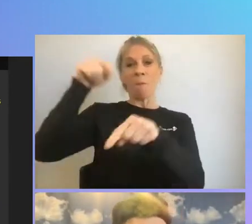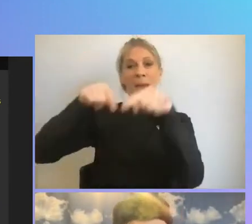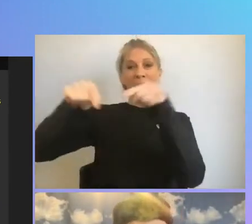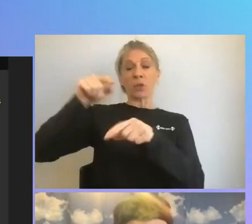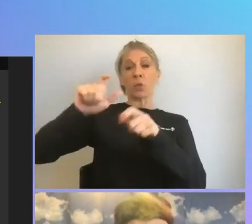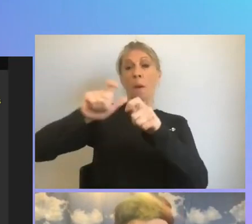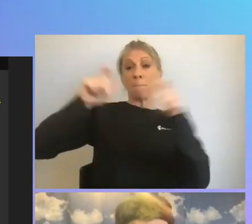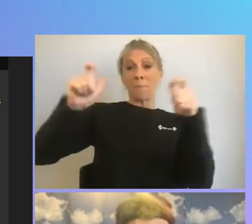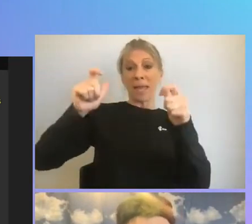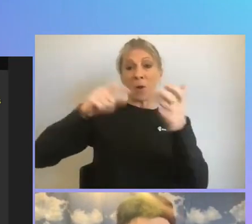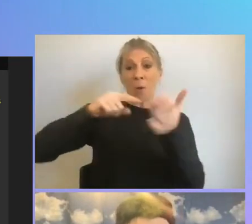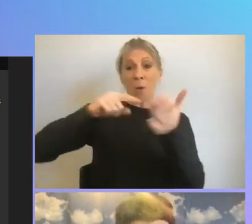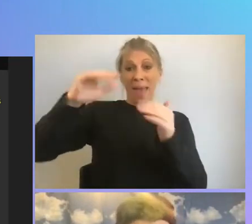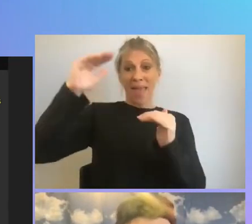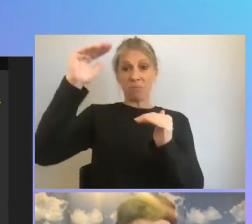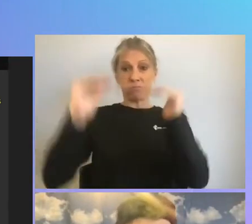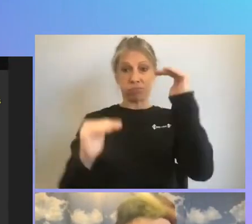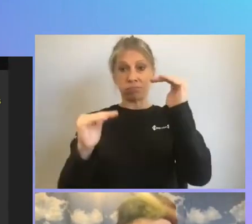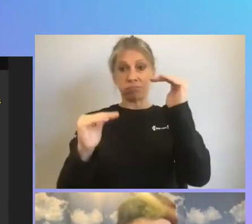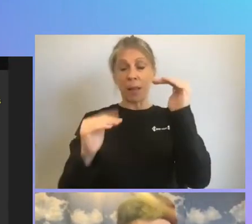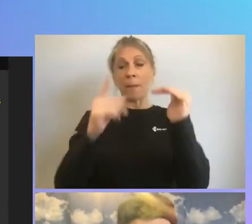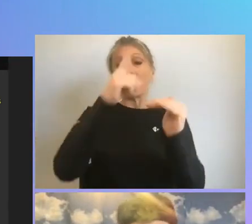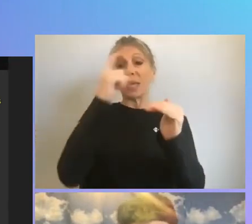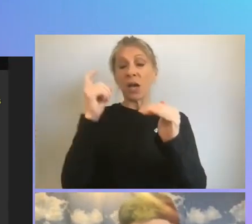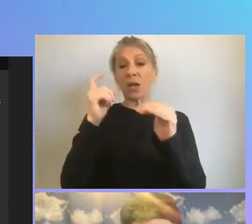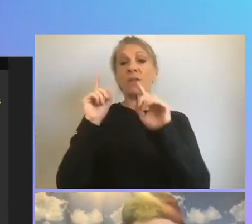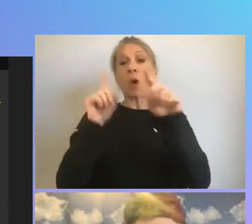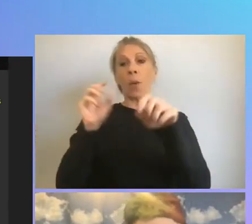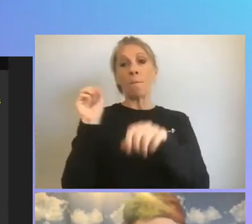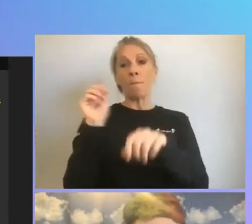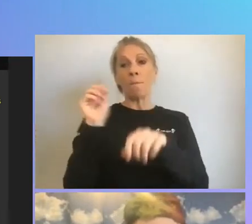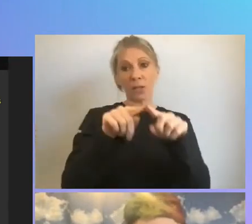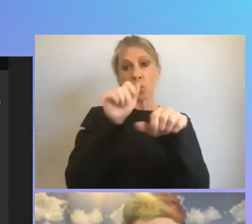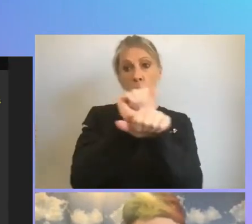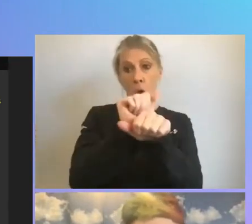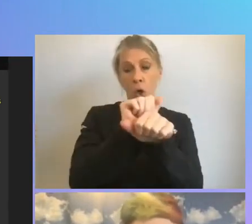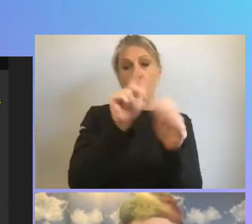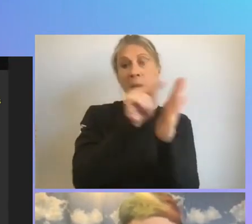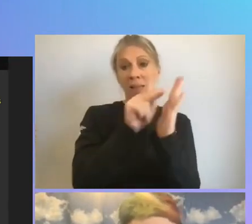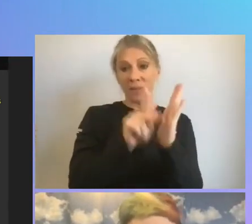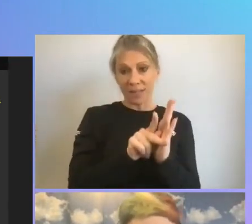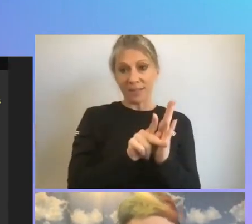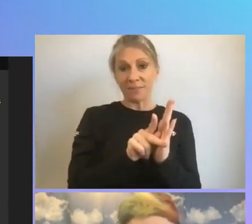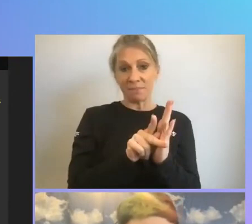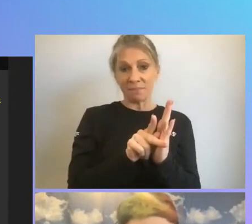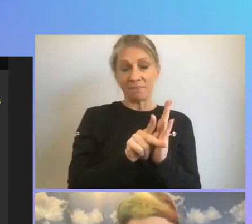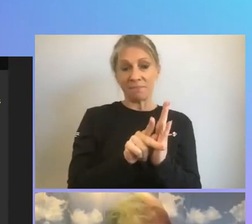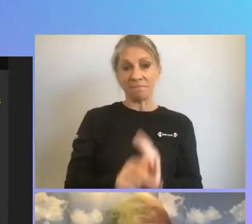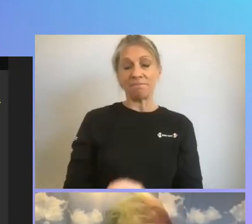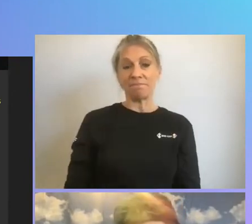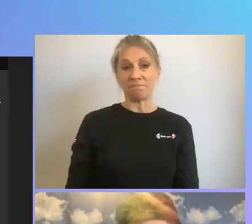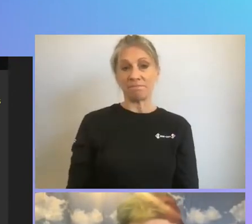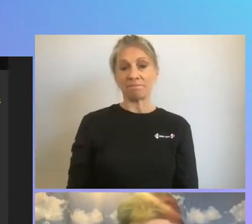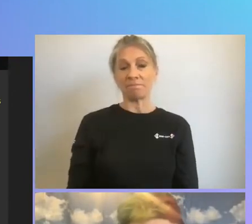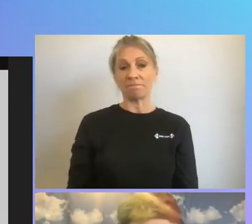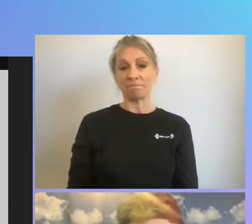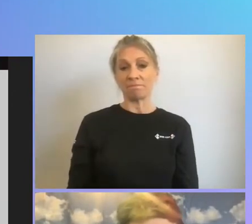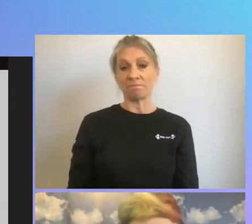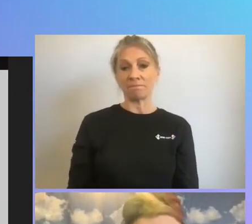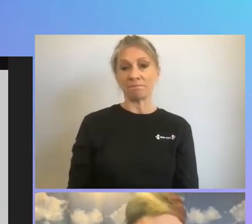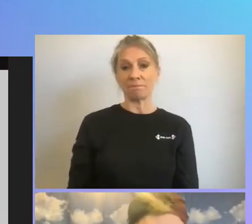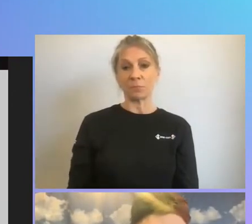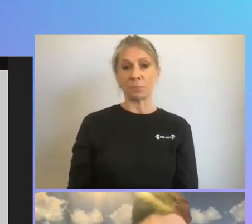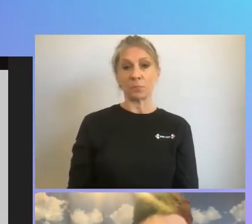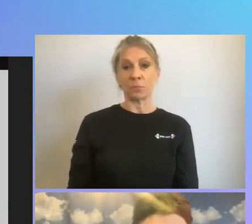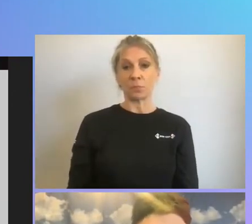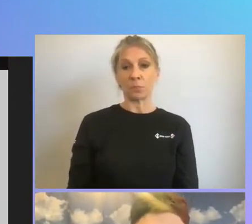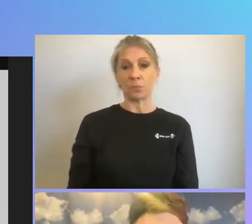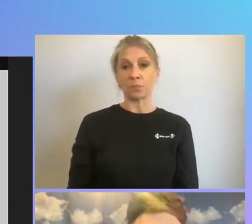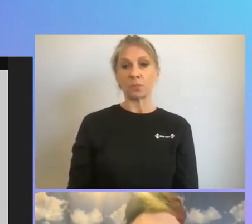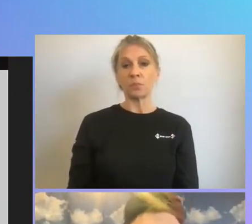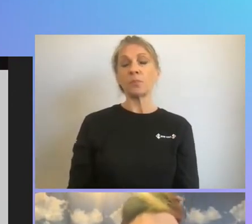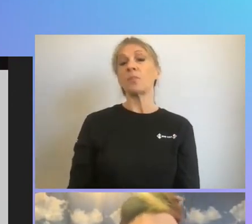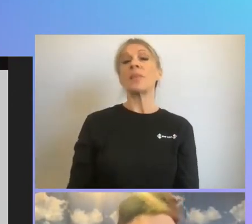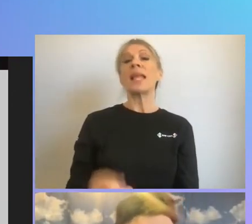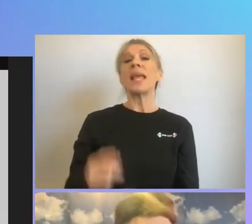because of the return to work